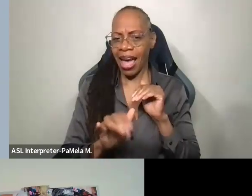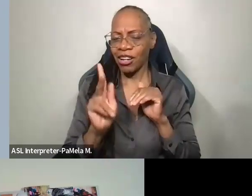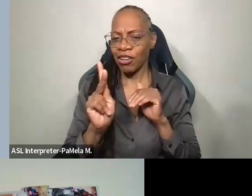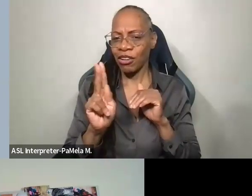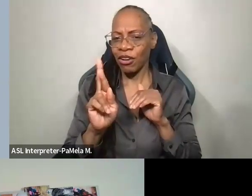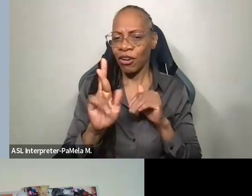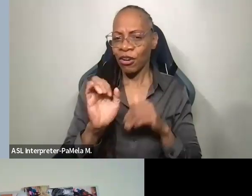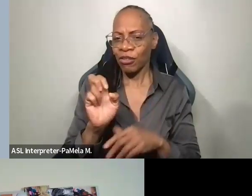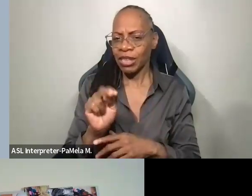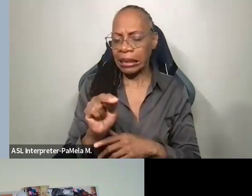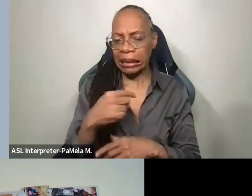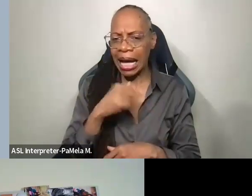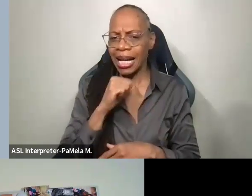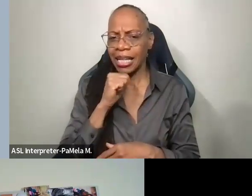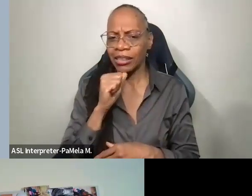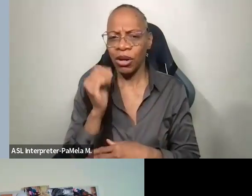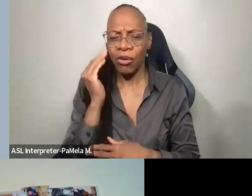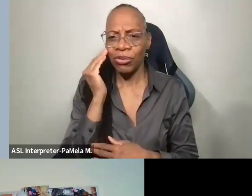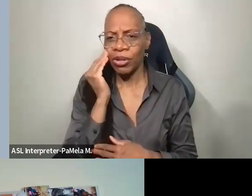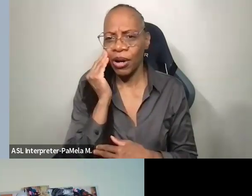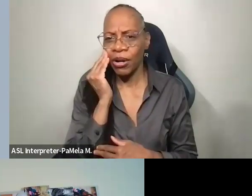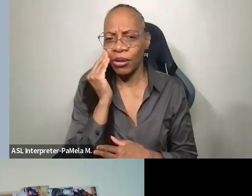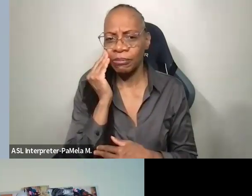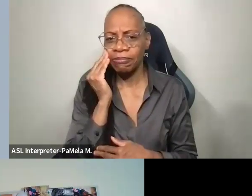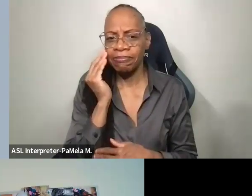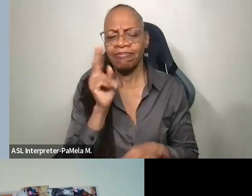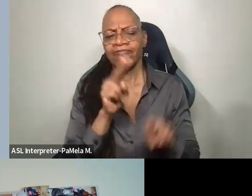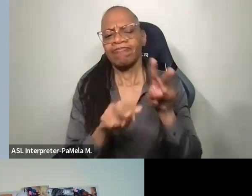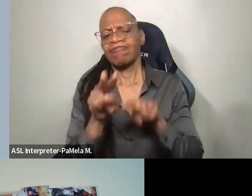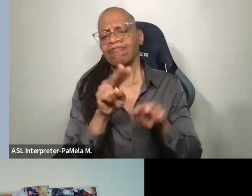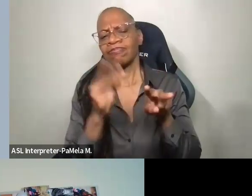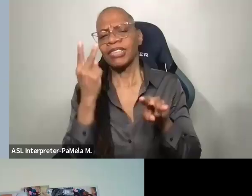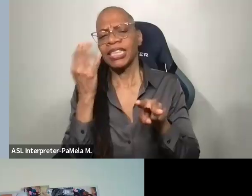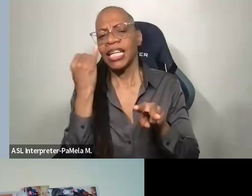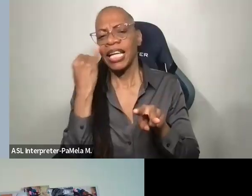I'm trying, I would need to look at the, I'm looking at the specs right now to see if that's beneficial at all or if it would-